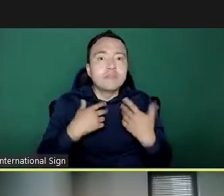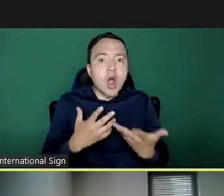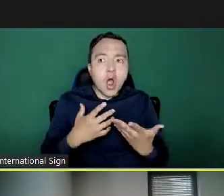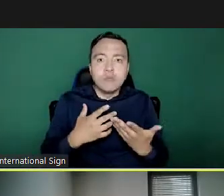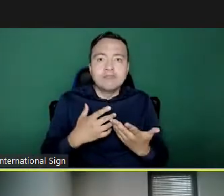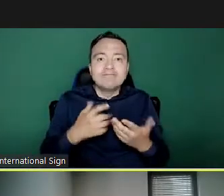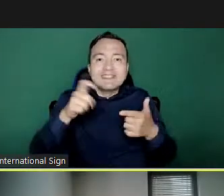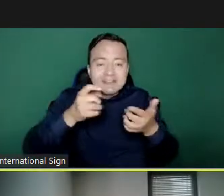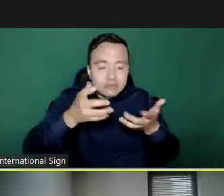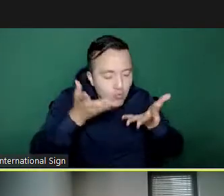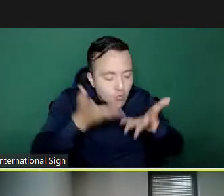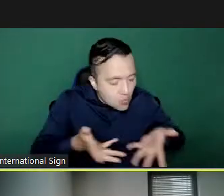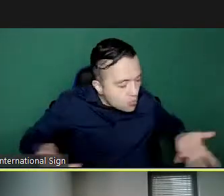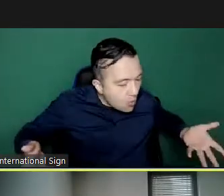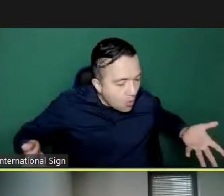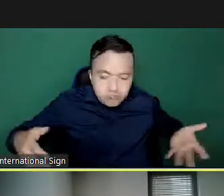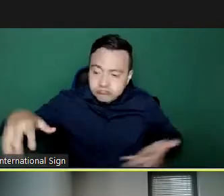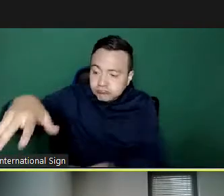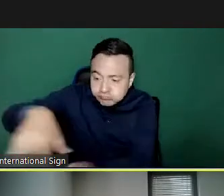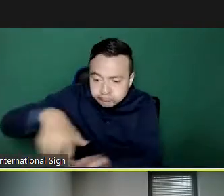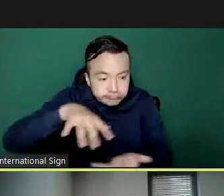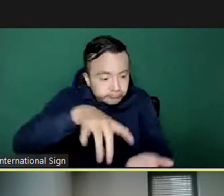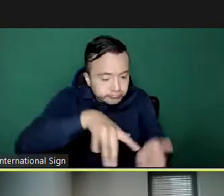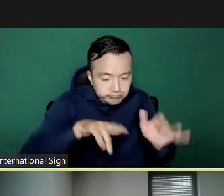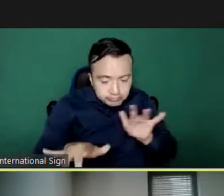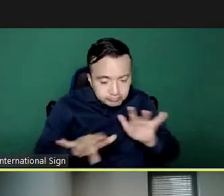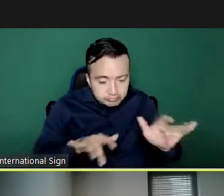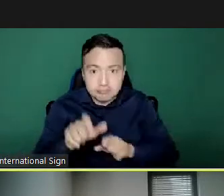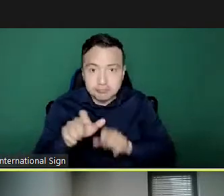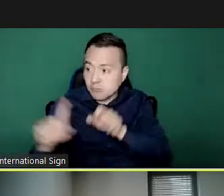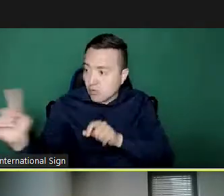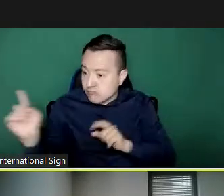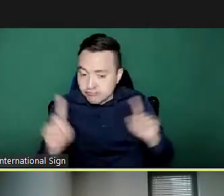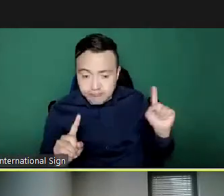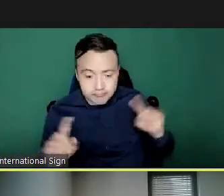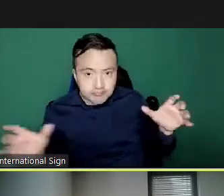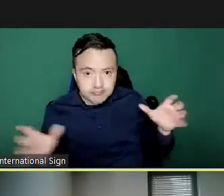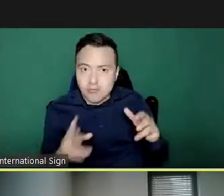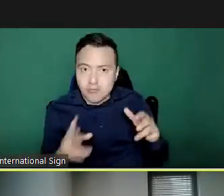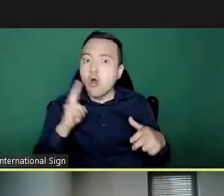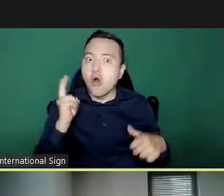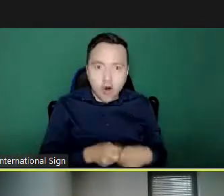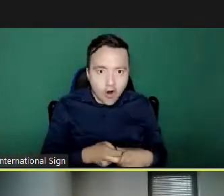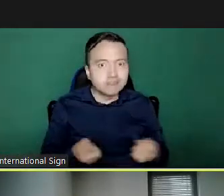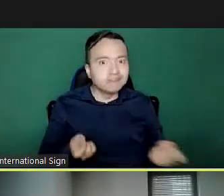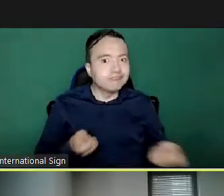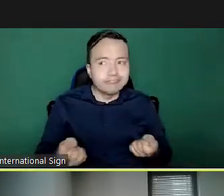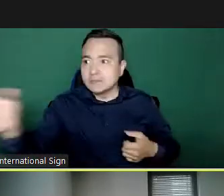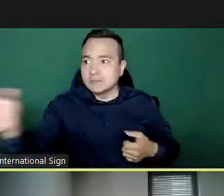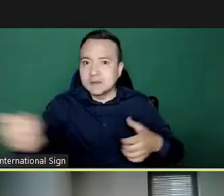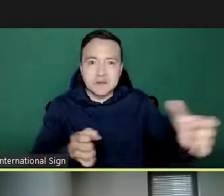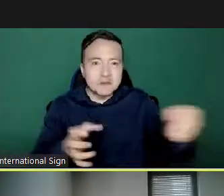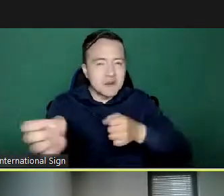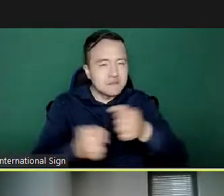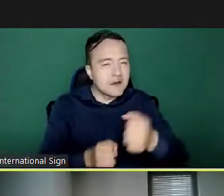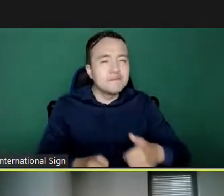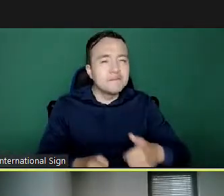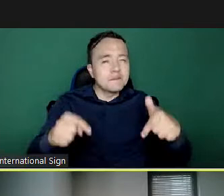shown difficulties of obtaining and maintaining resources to improve health care service performance. The next, please. The pandemic has also highlighted vulnerabilities with which